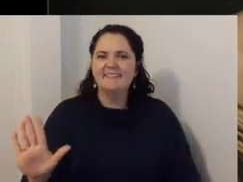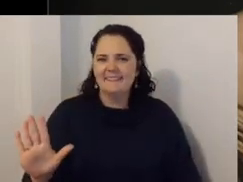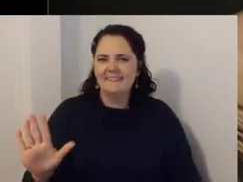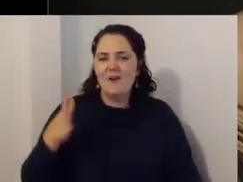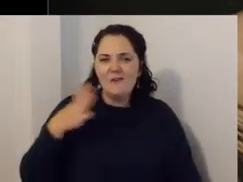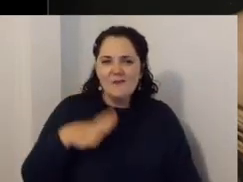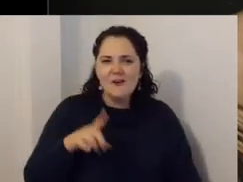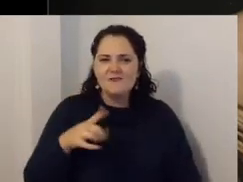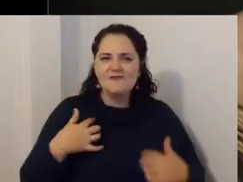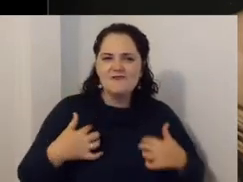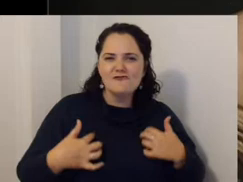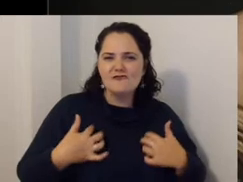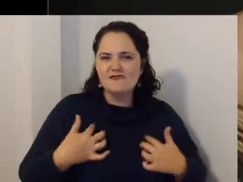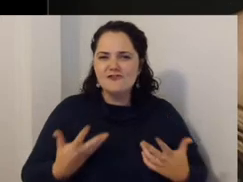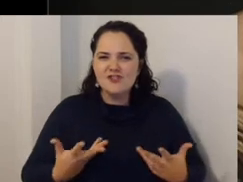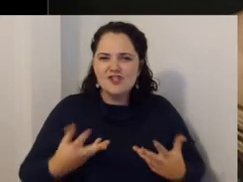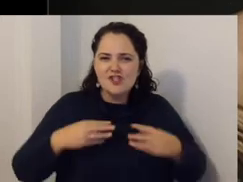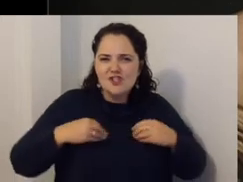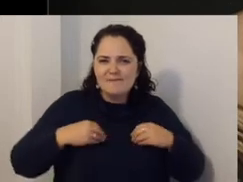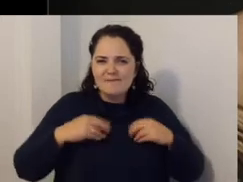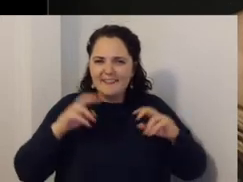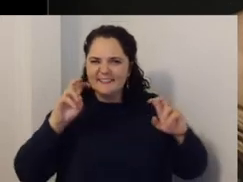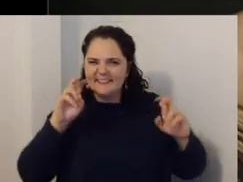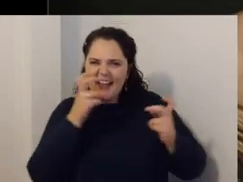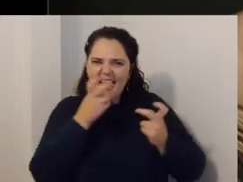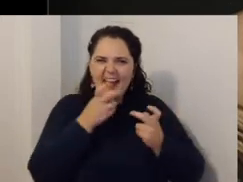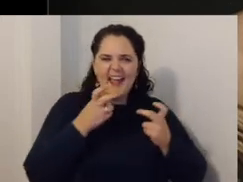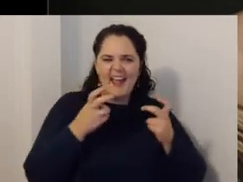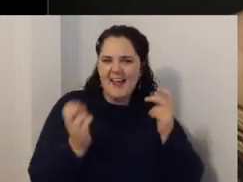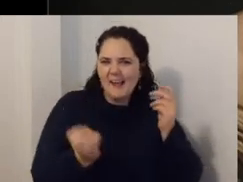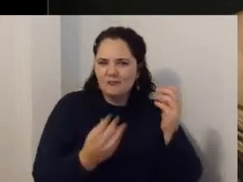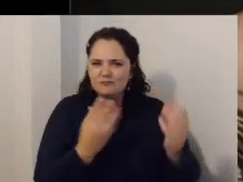embrace this tenebrism and you're going to lay in that darkness and really begin to lift out